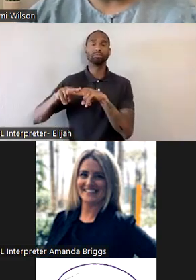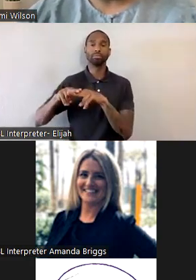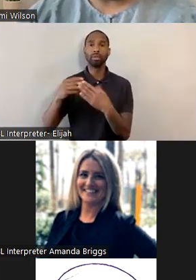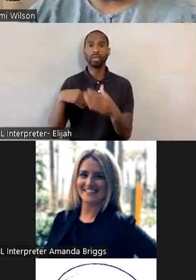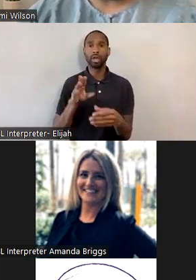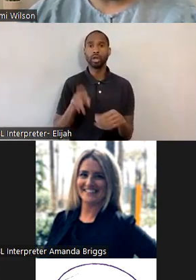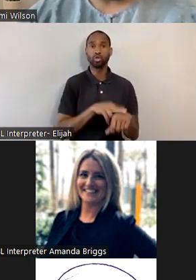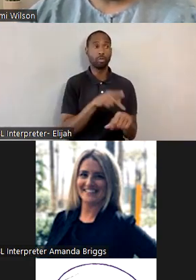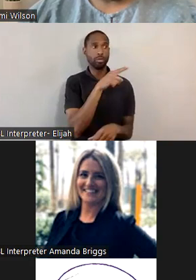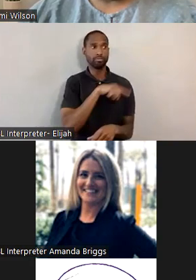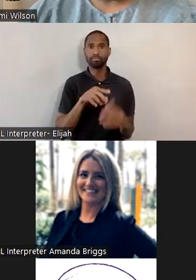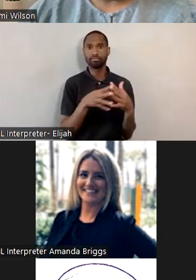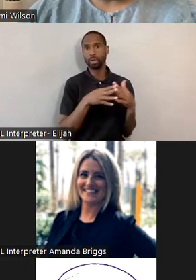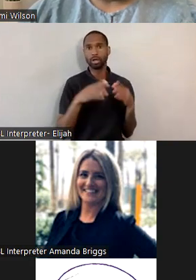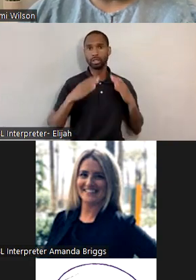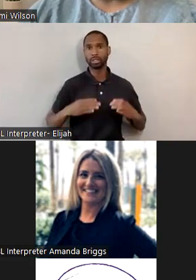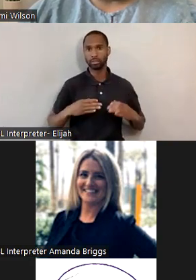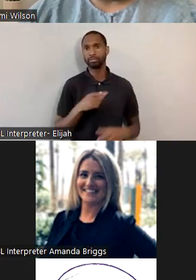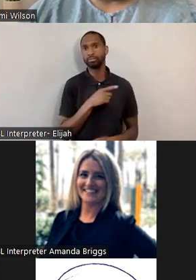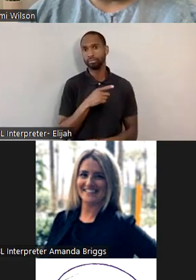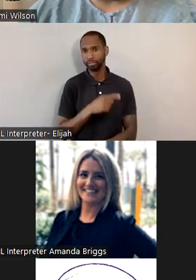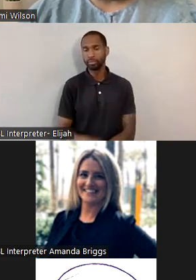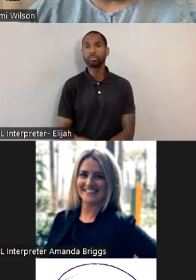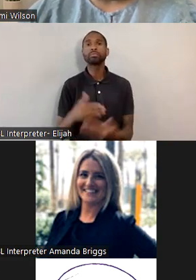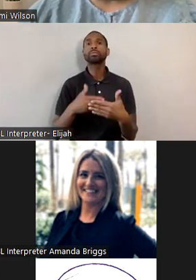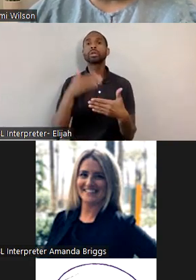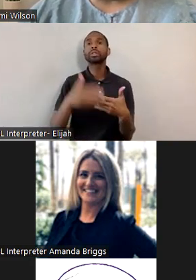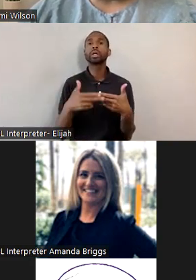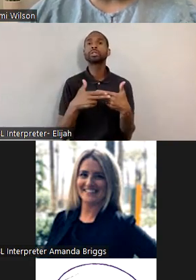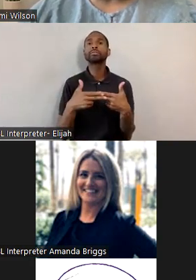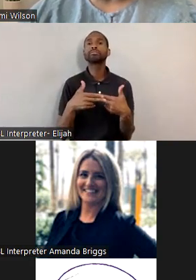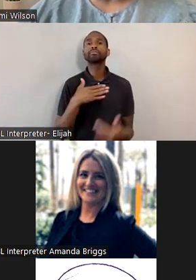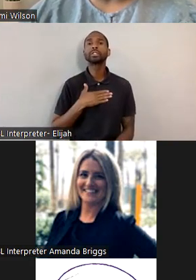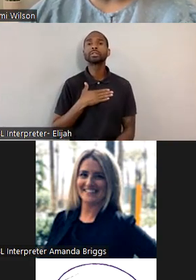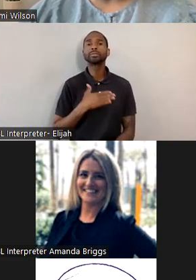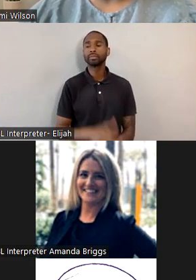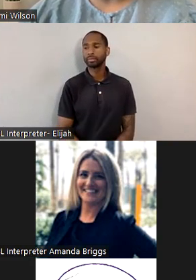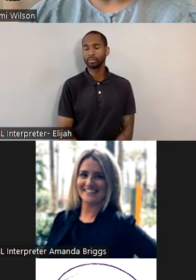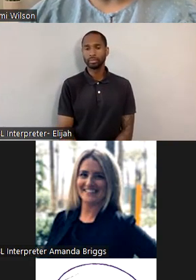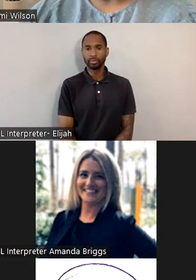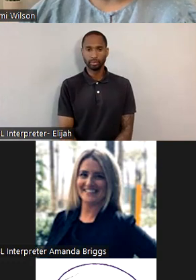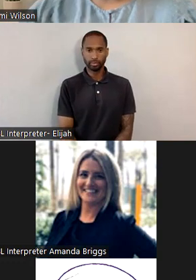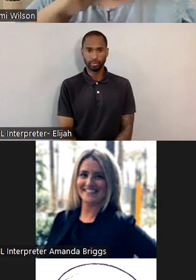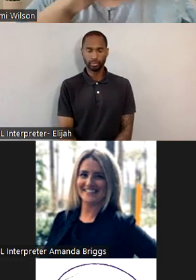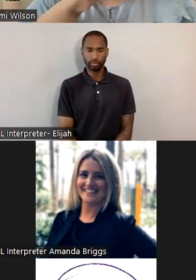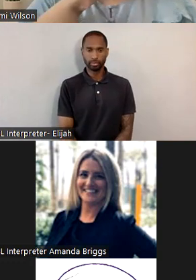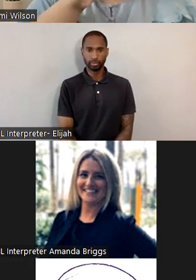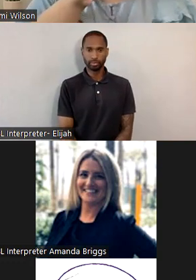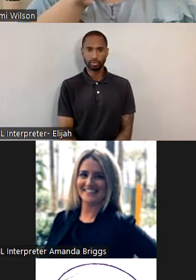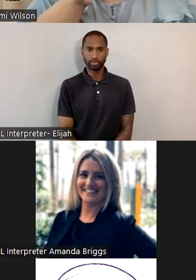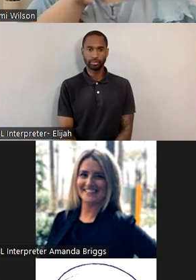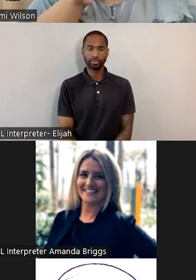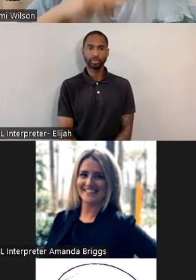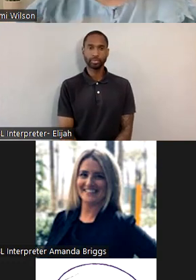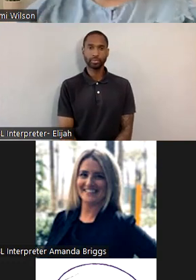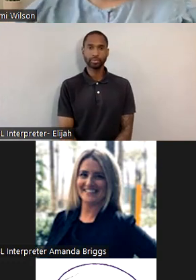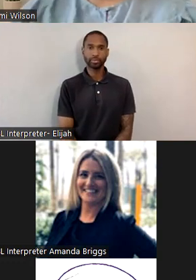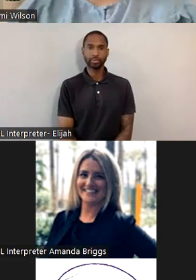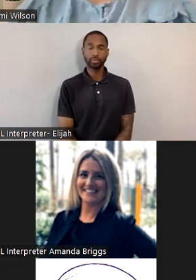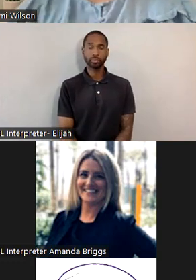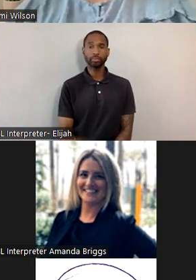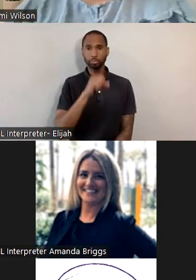Next, please. Excuse me.